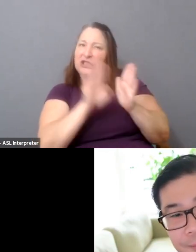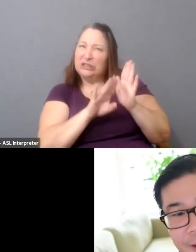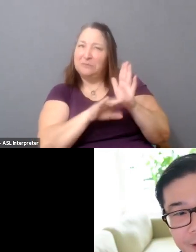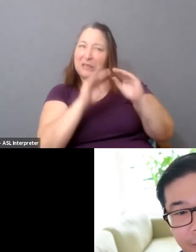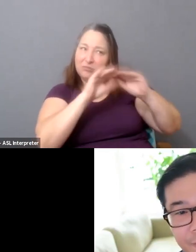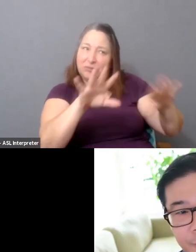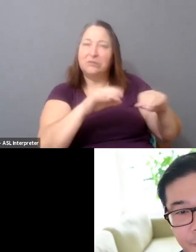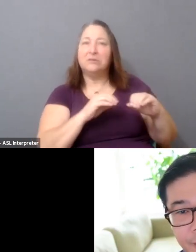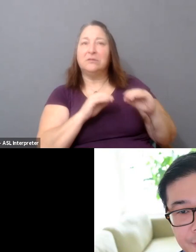I think we're all familiar with Patreon.